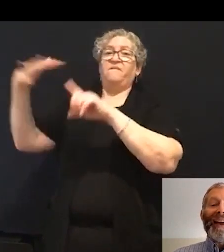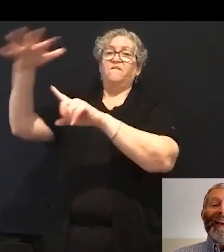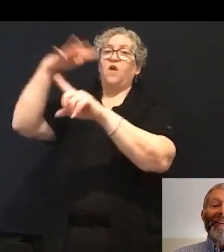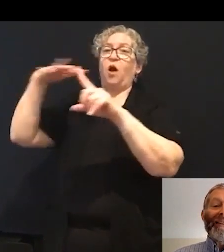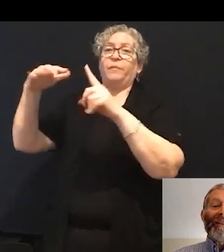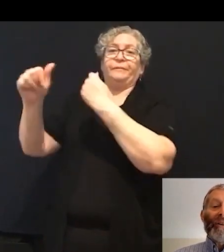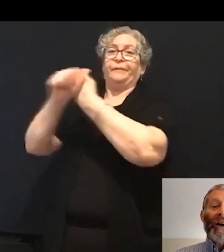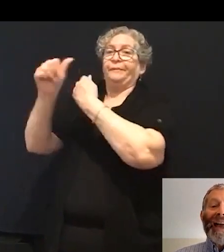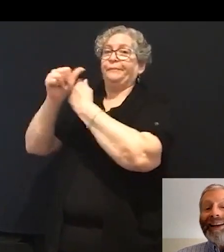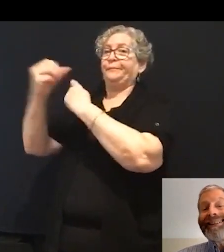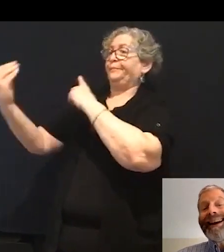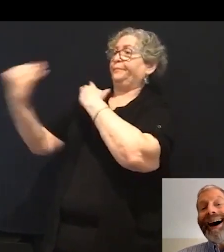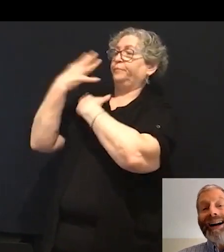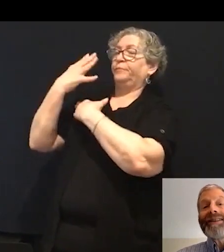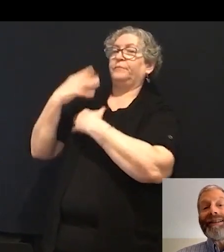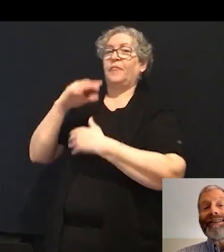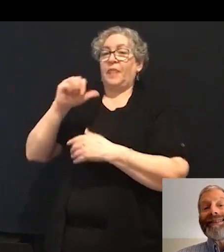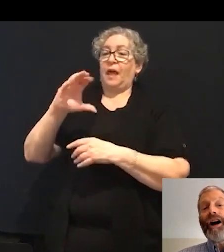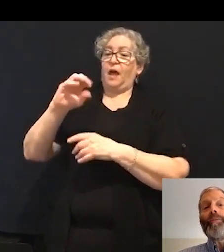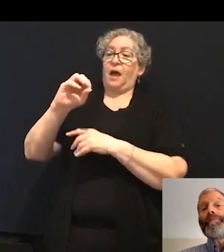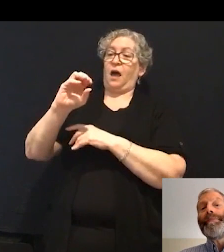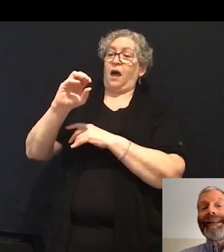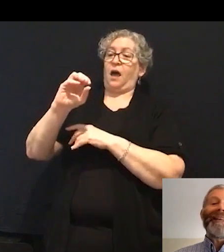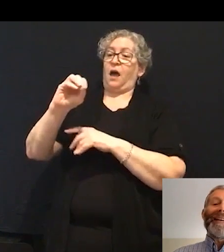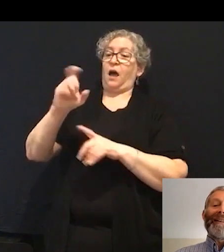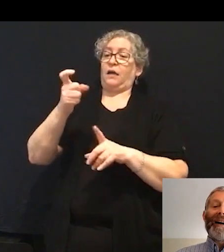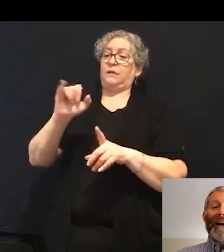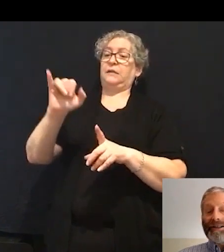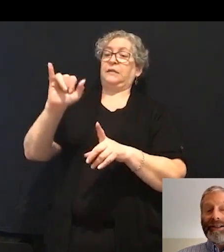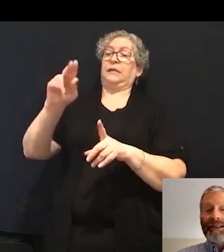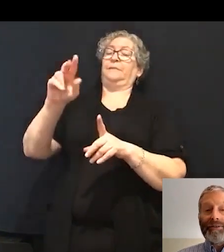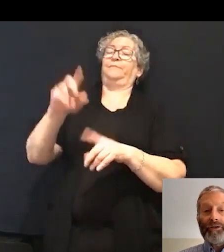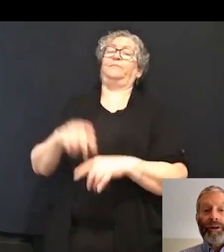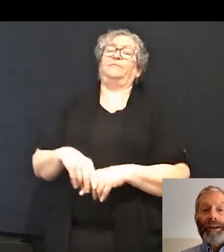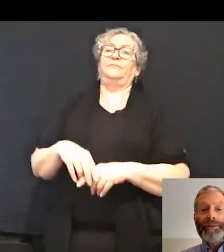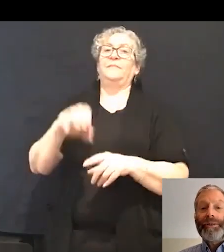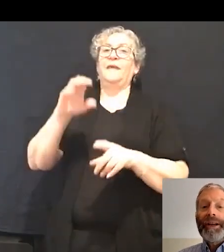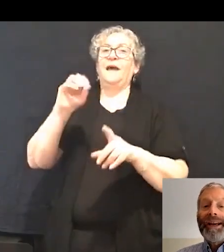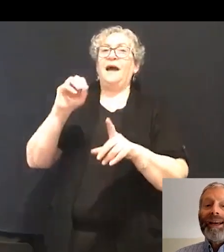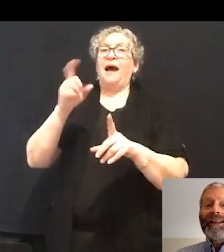And antioxidants help mitigate oxidative stress.